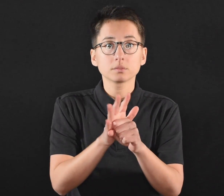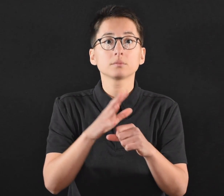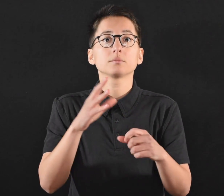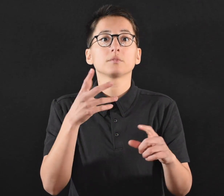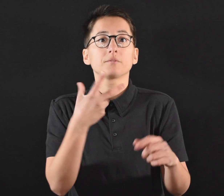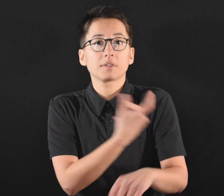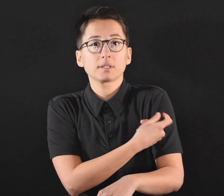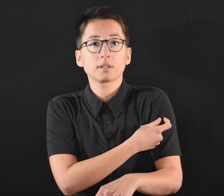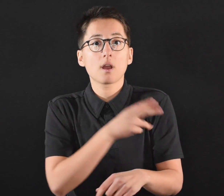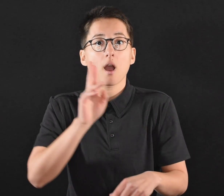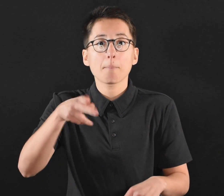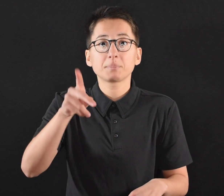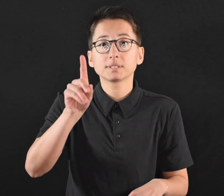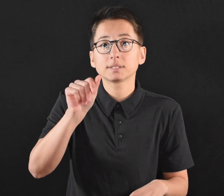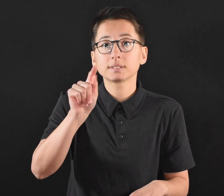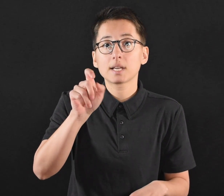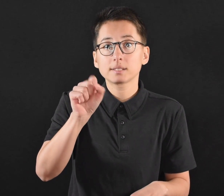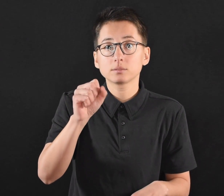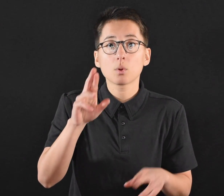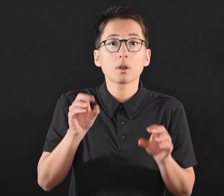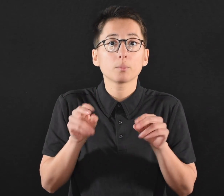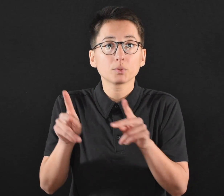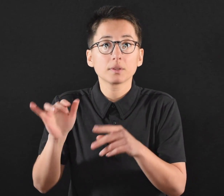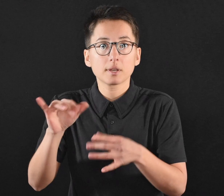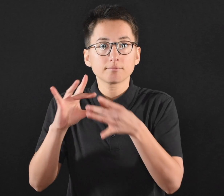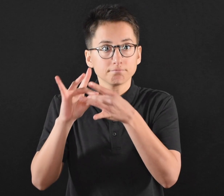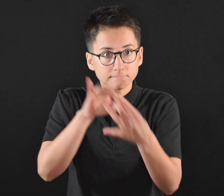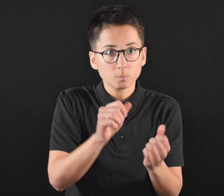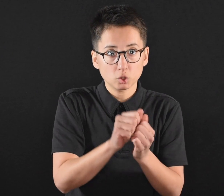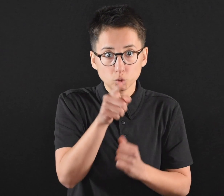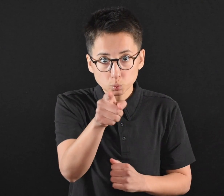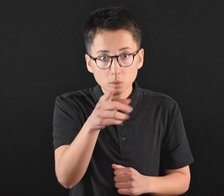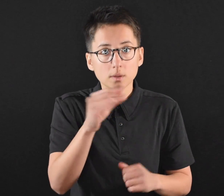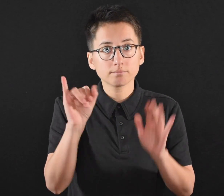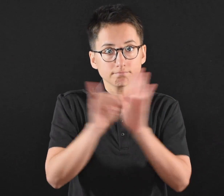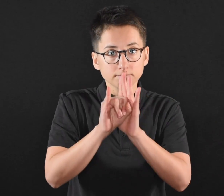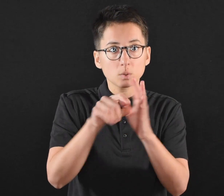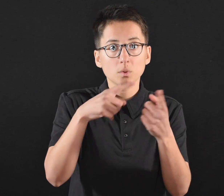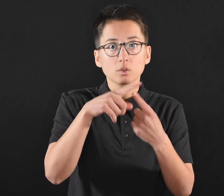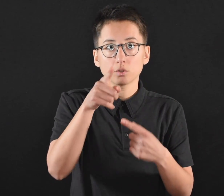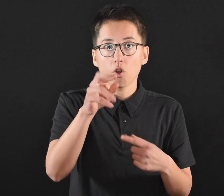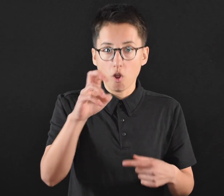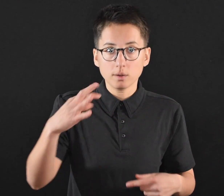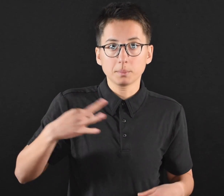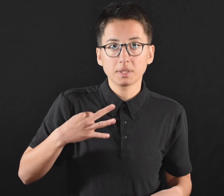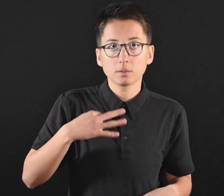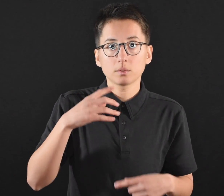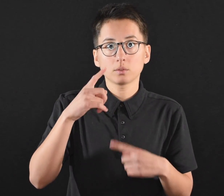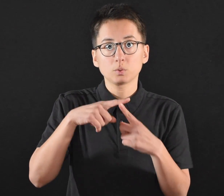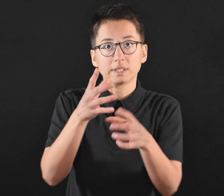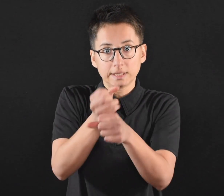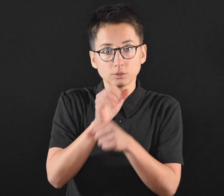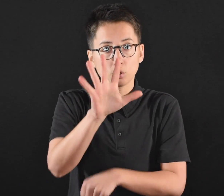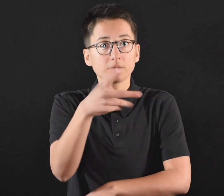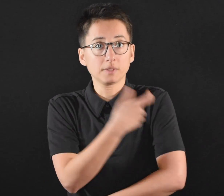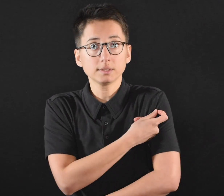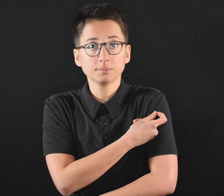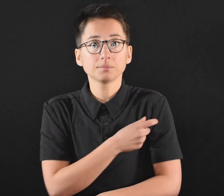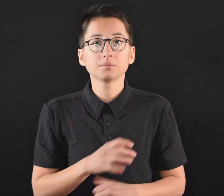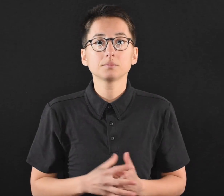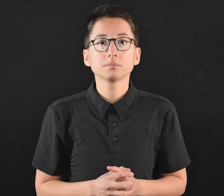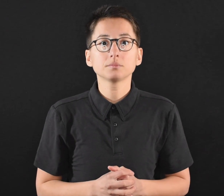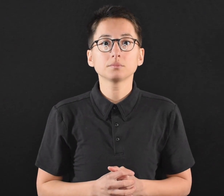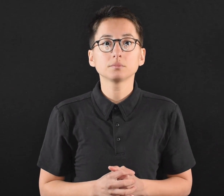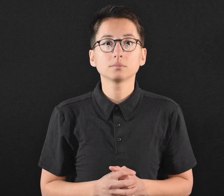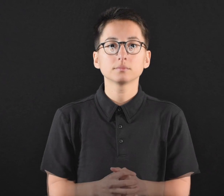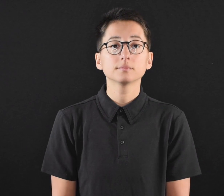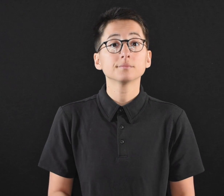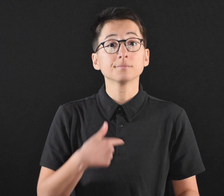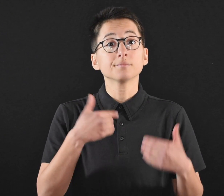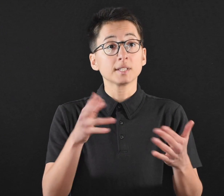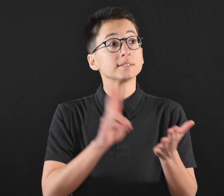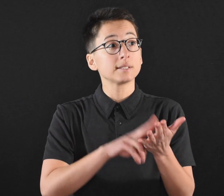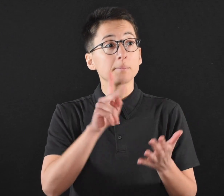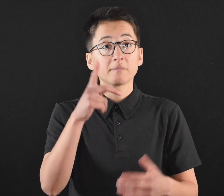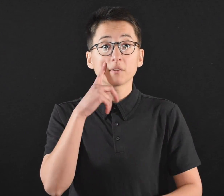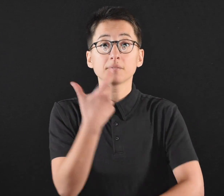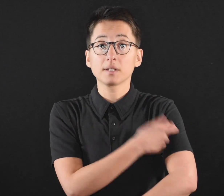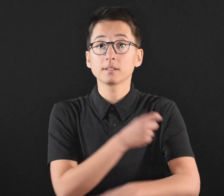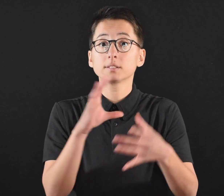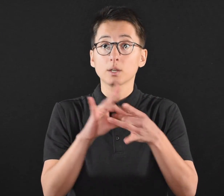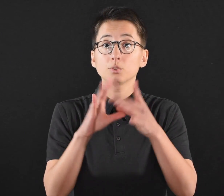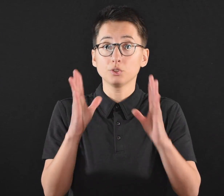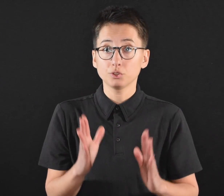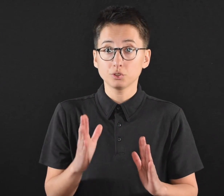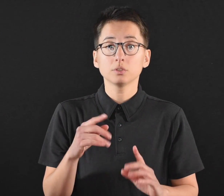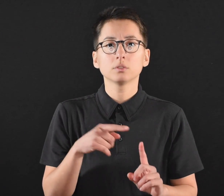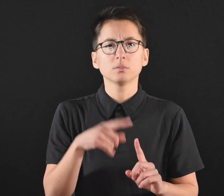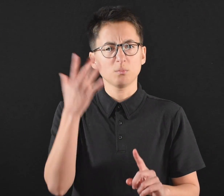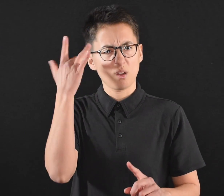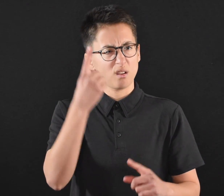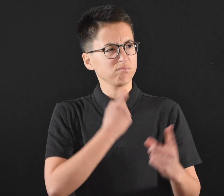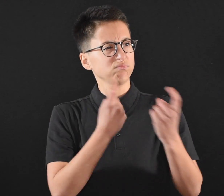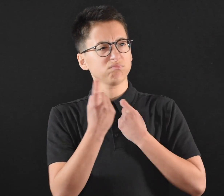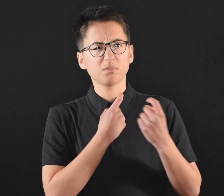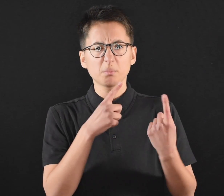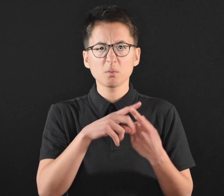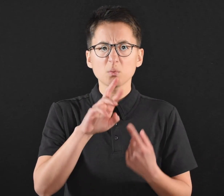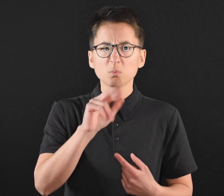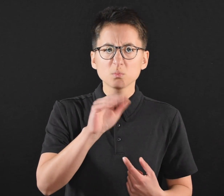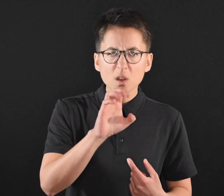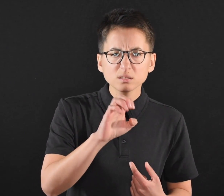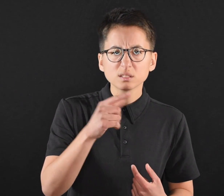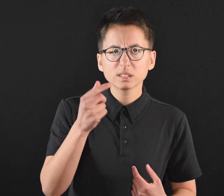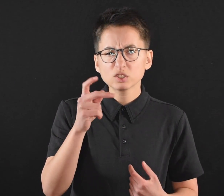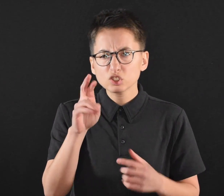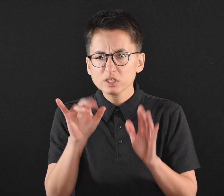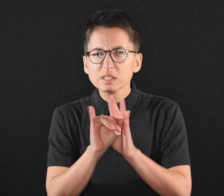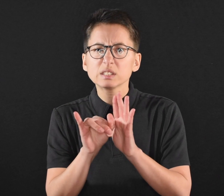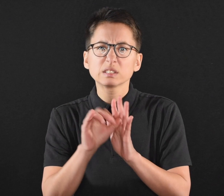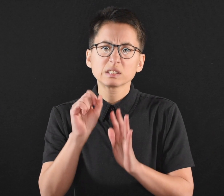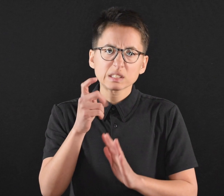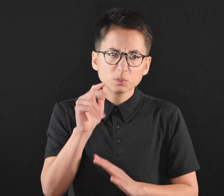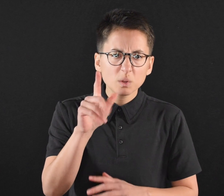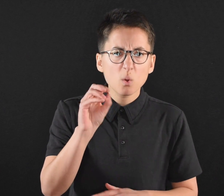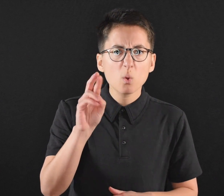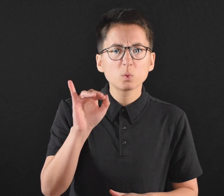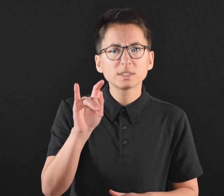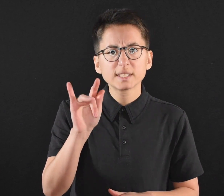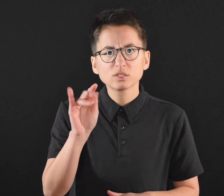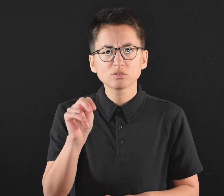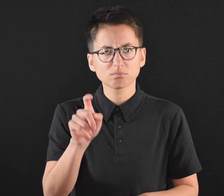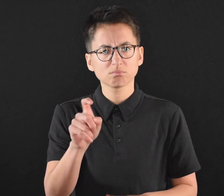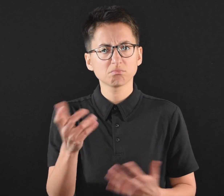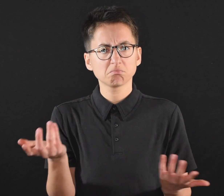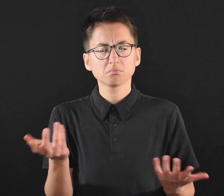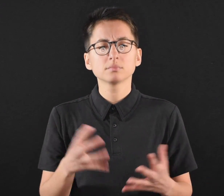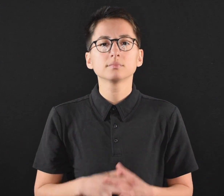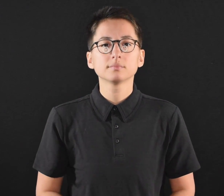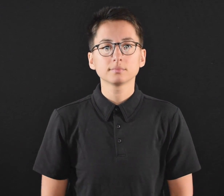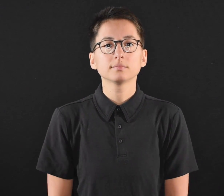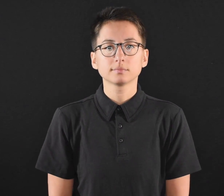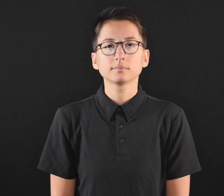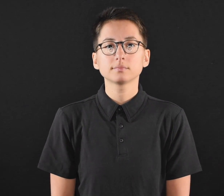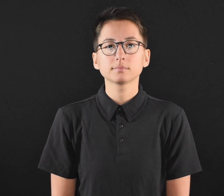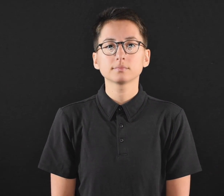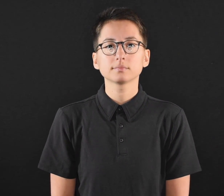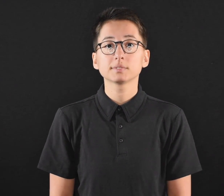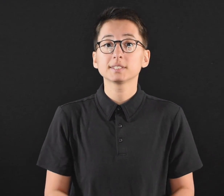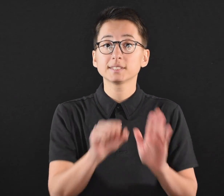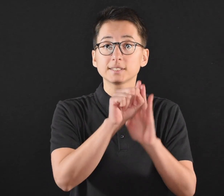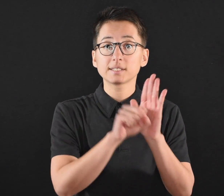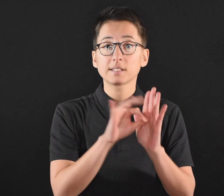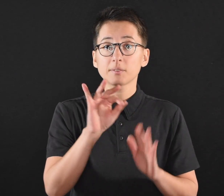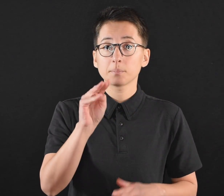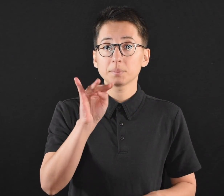● The